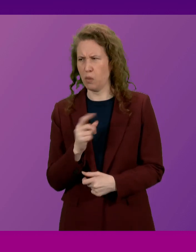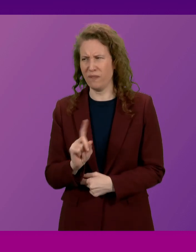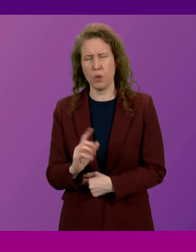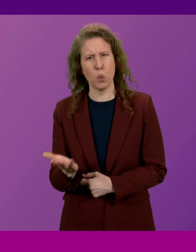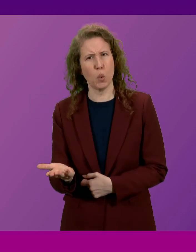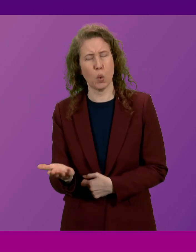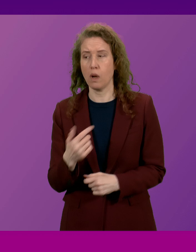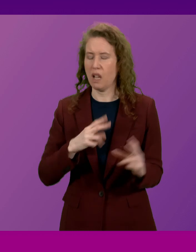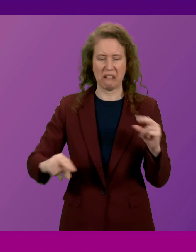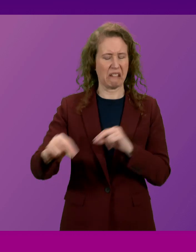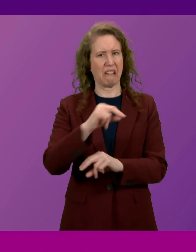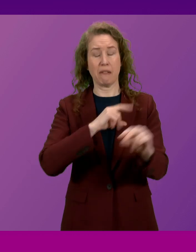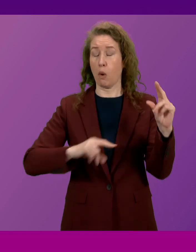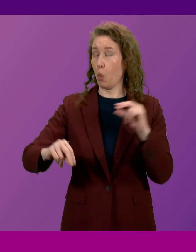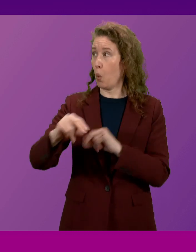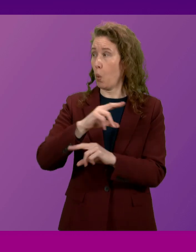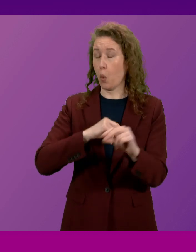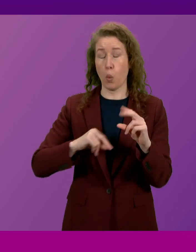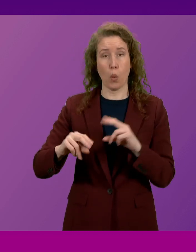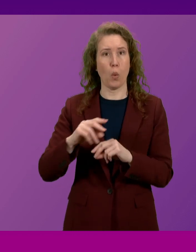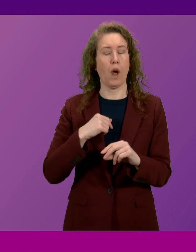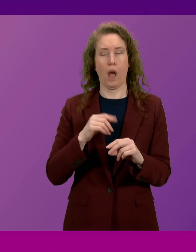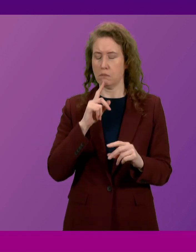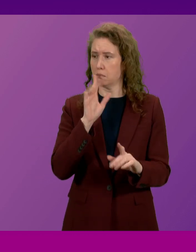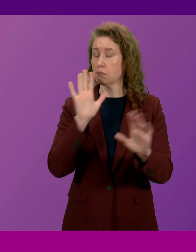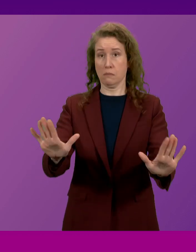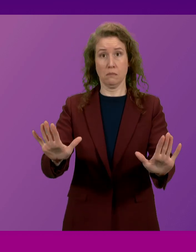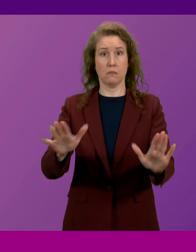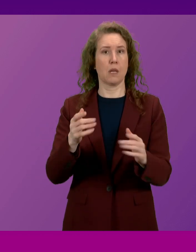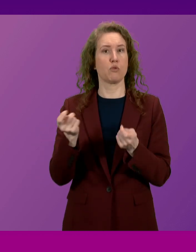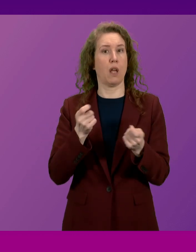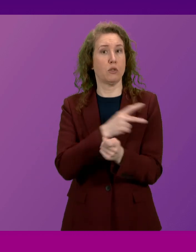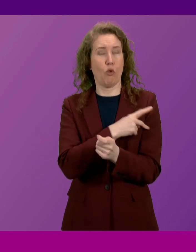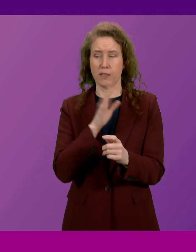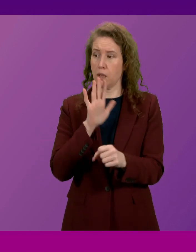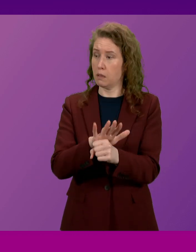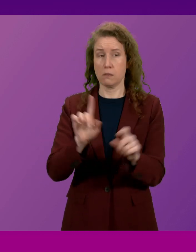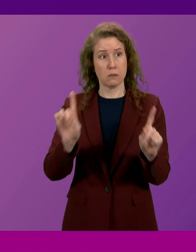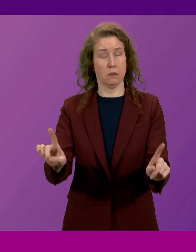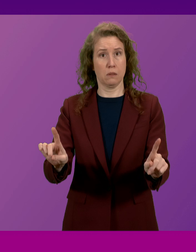Let us hear the First Minister. Colleagues,